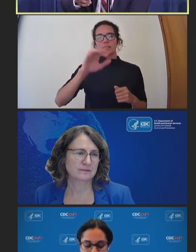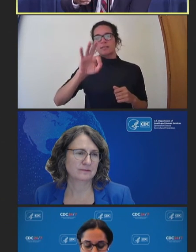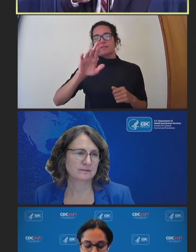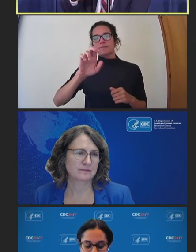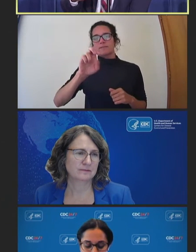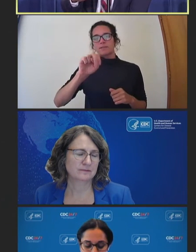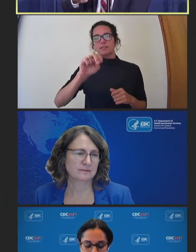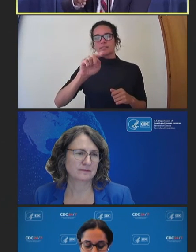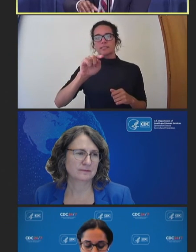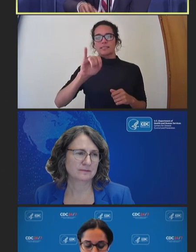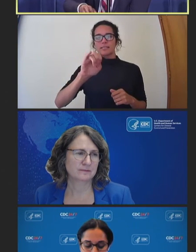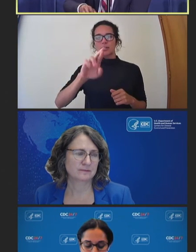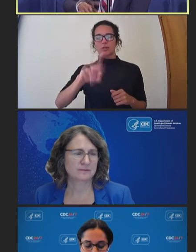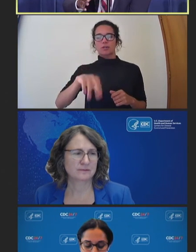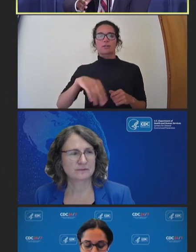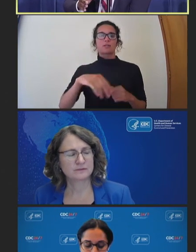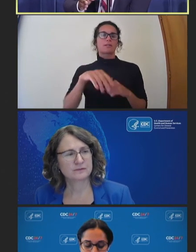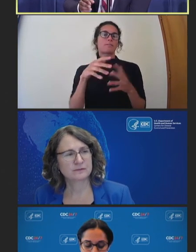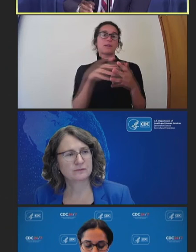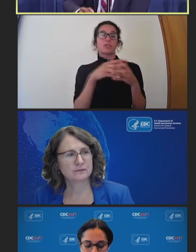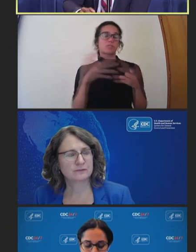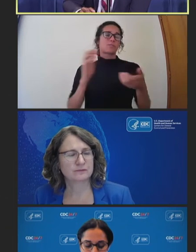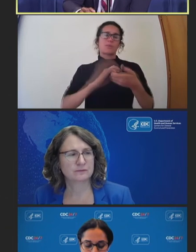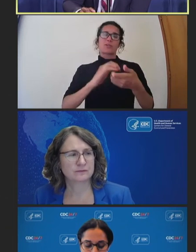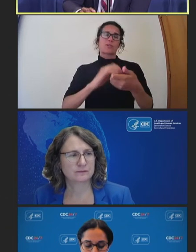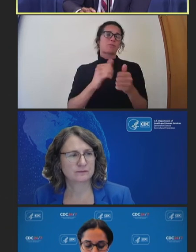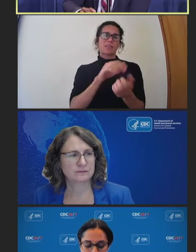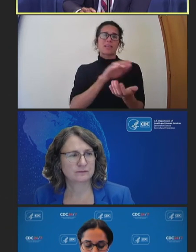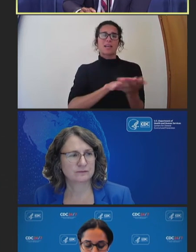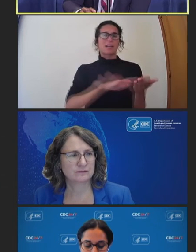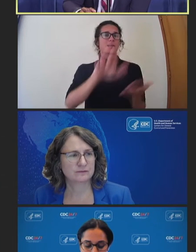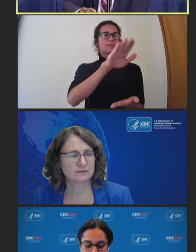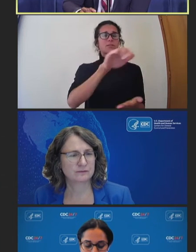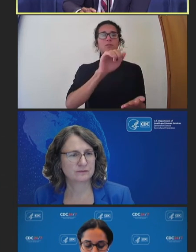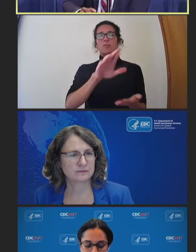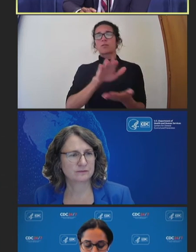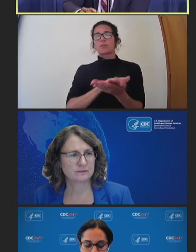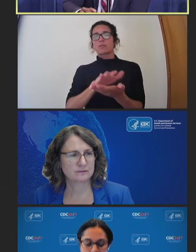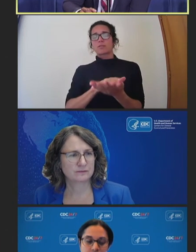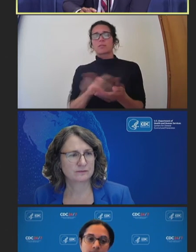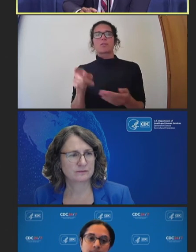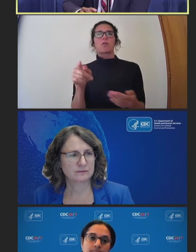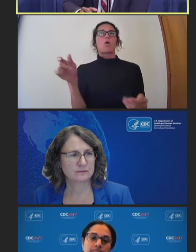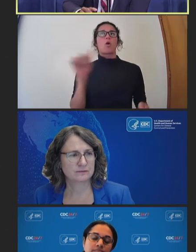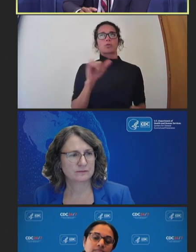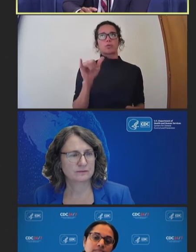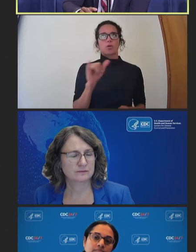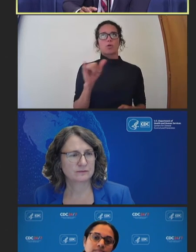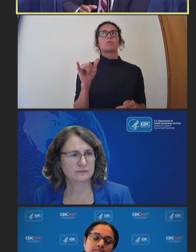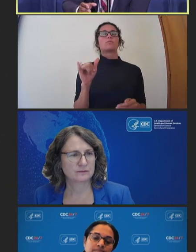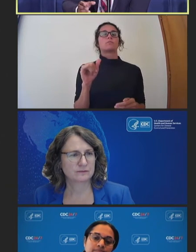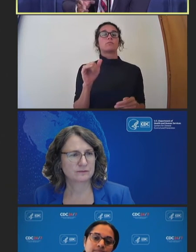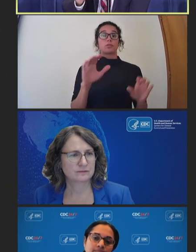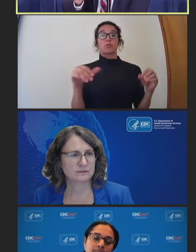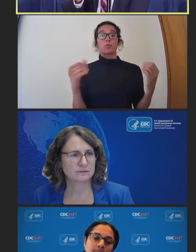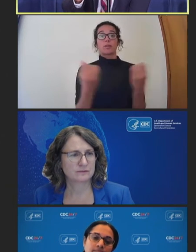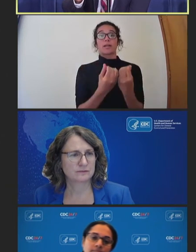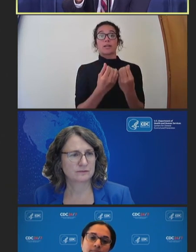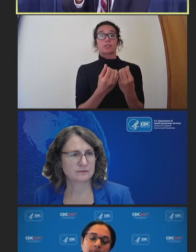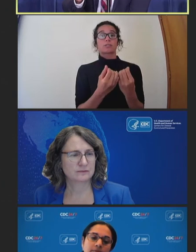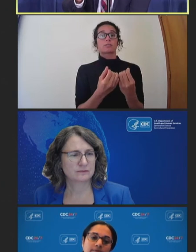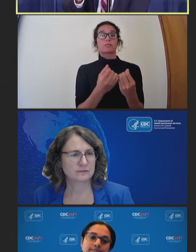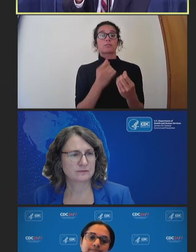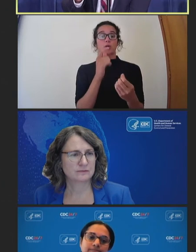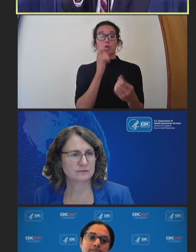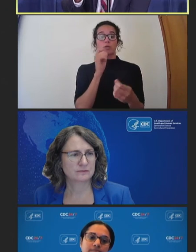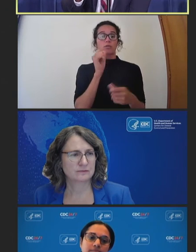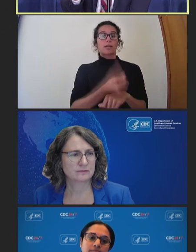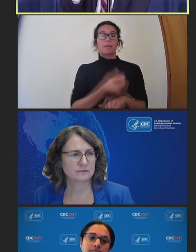just partnering with academia. Also, those organizations or established businesses that are